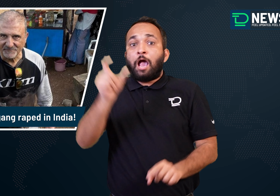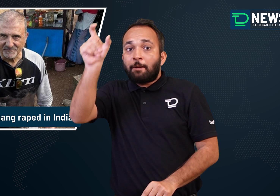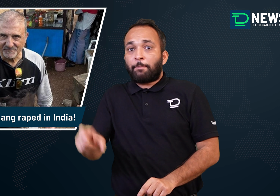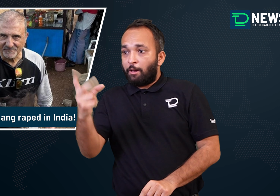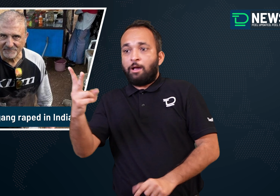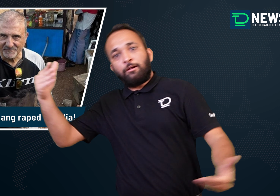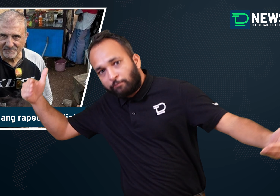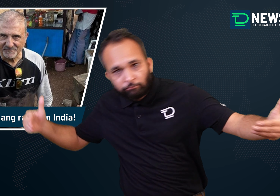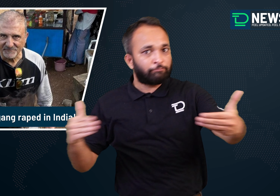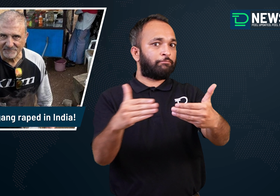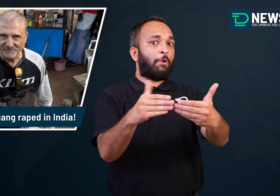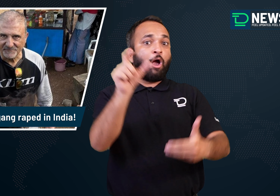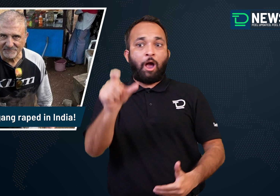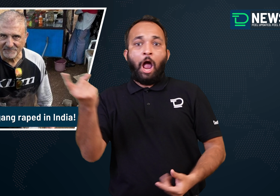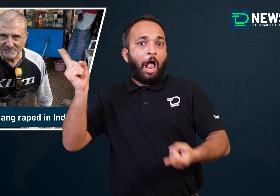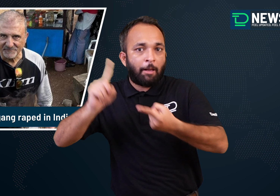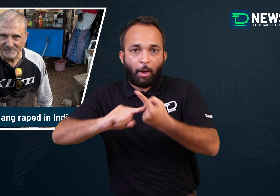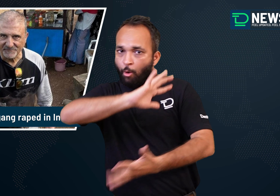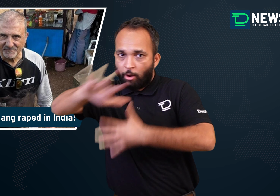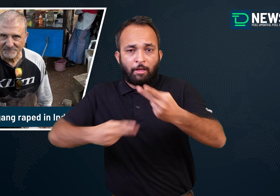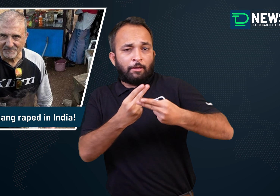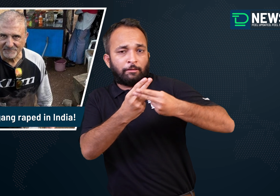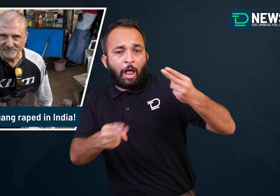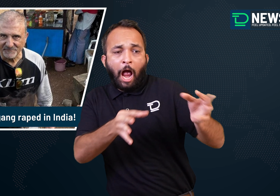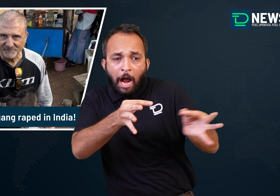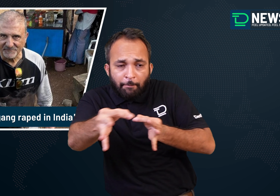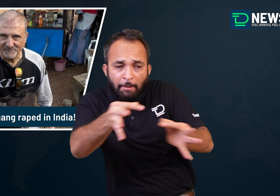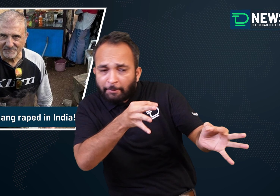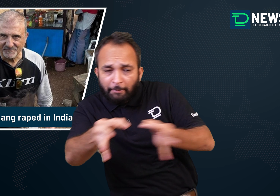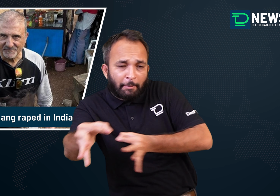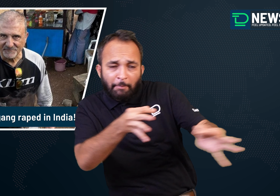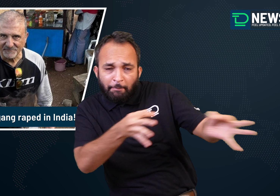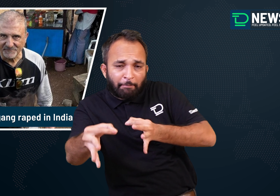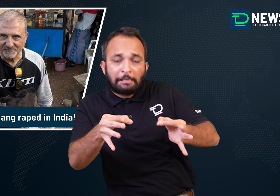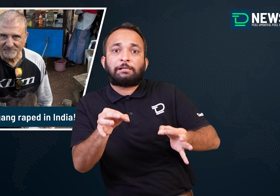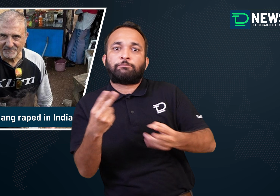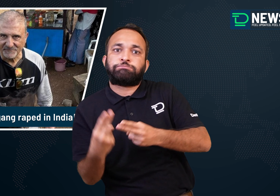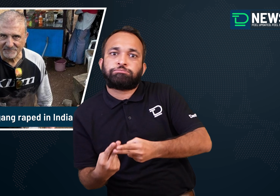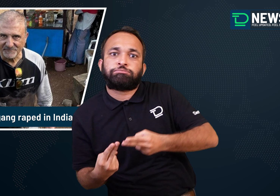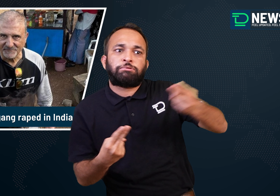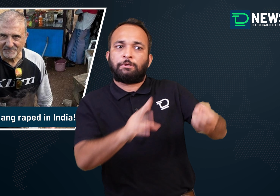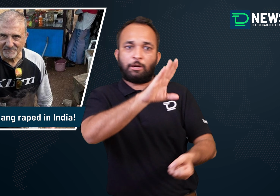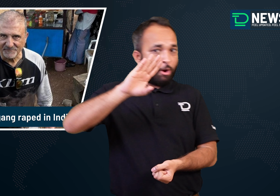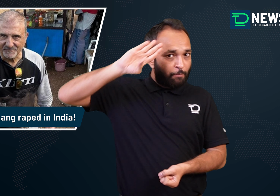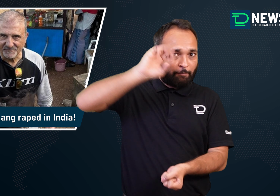These two stopped and explained.